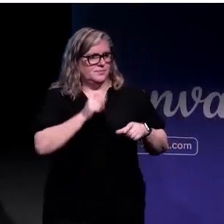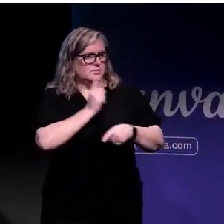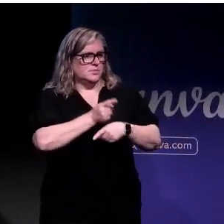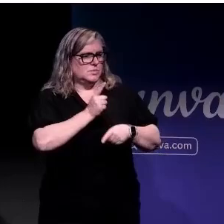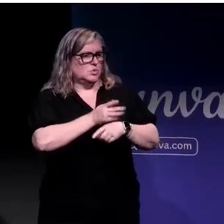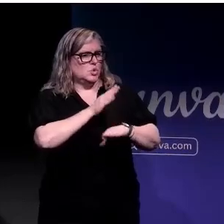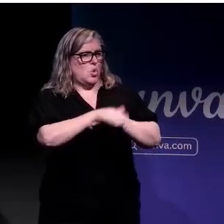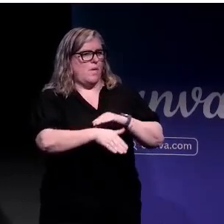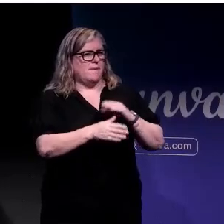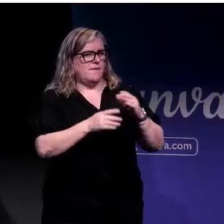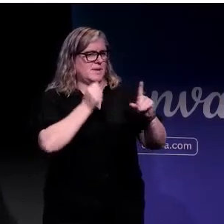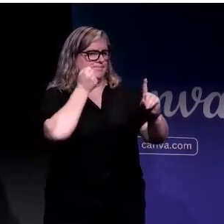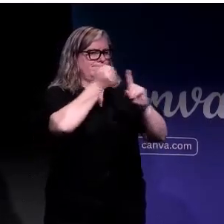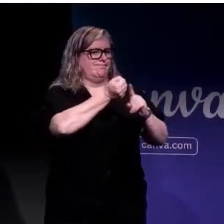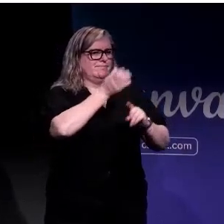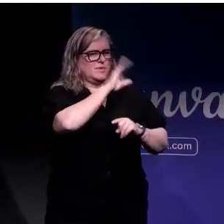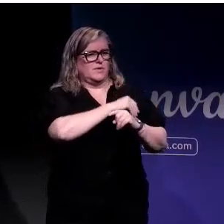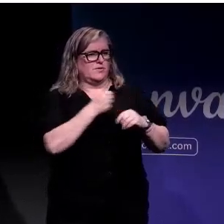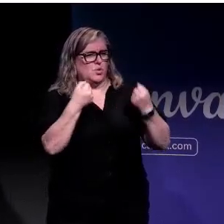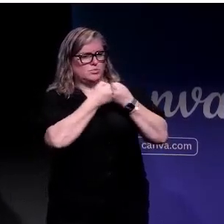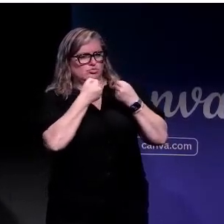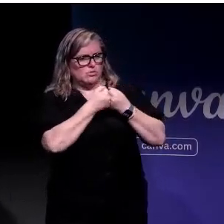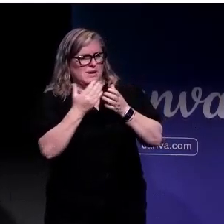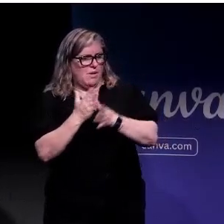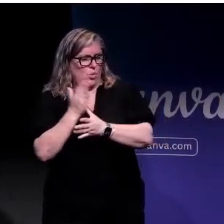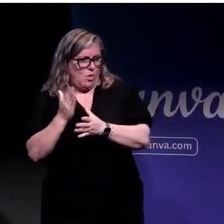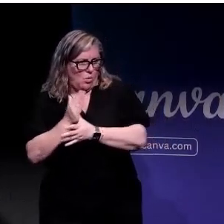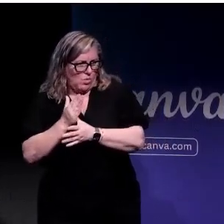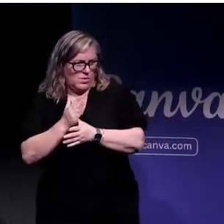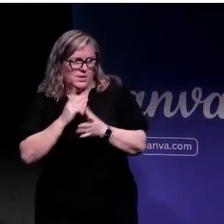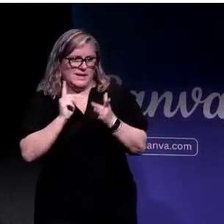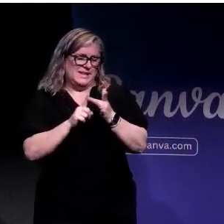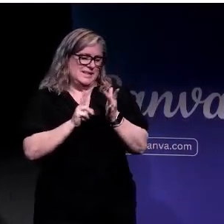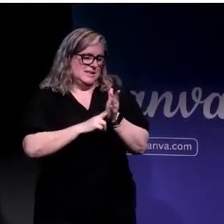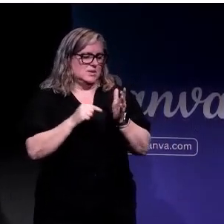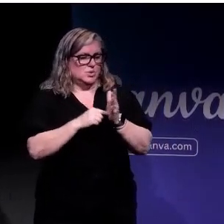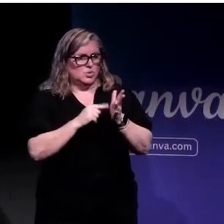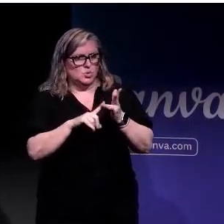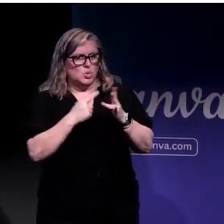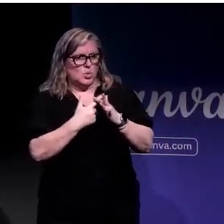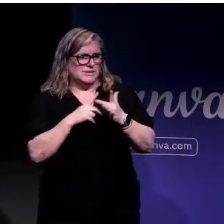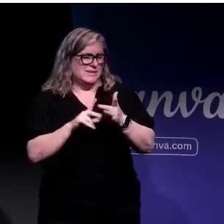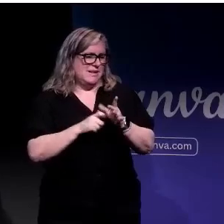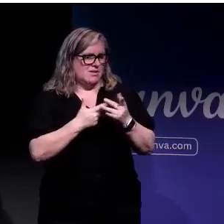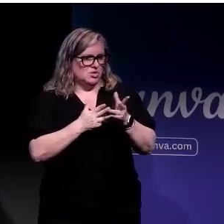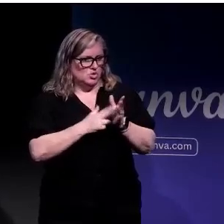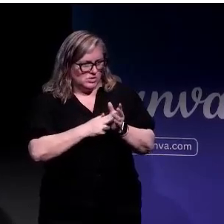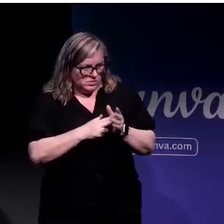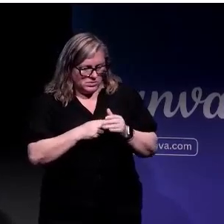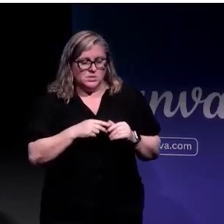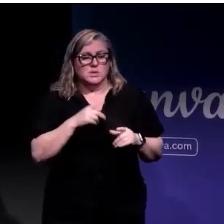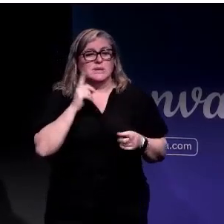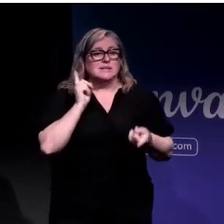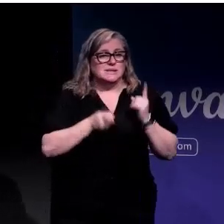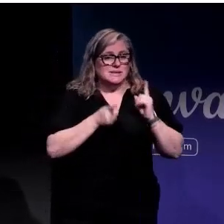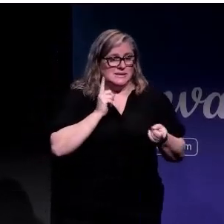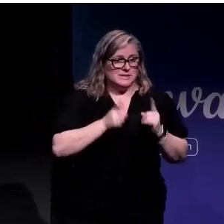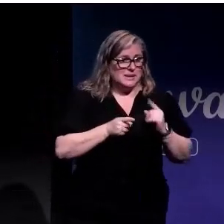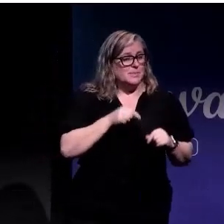So as I mentioned before, many of our clients are under the influence when they contact us, or they might be feeling the effects from, you know,